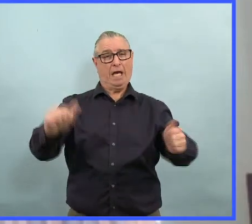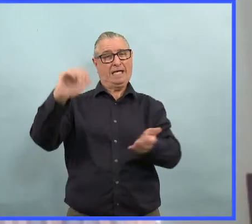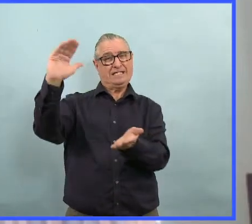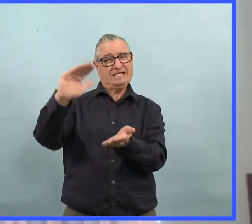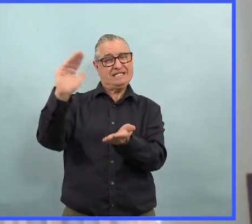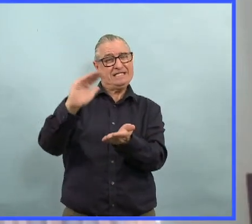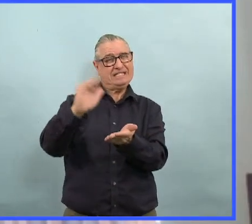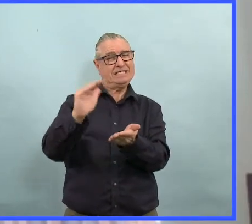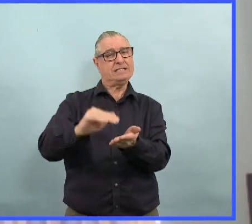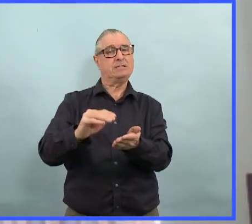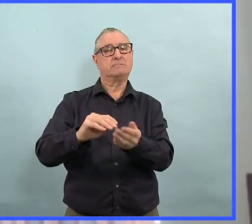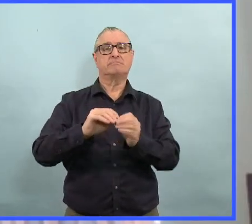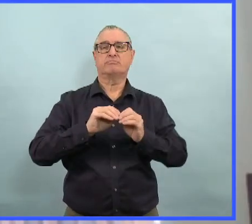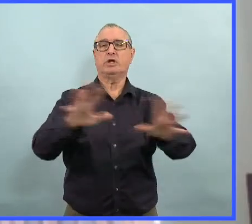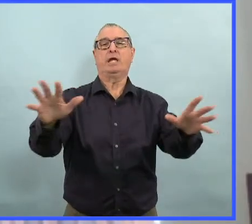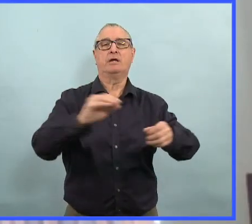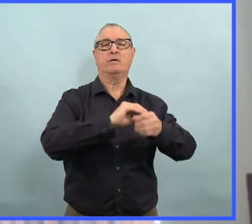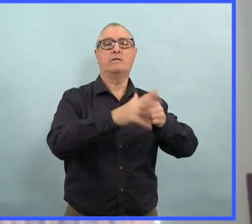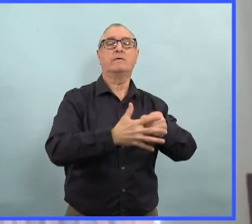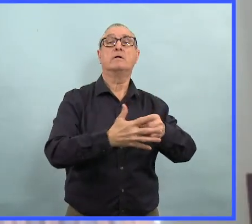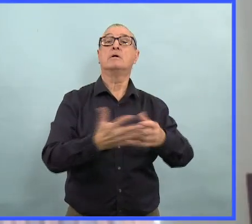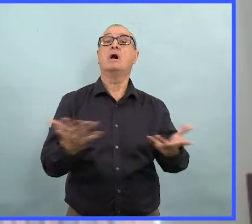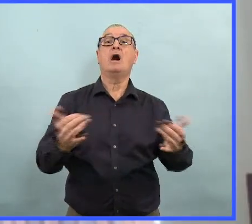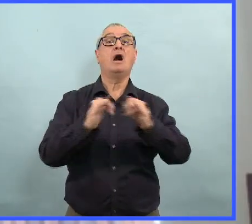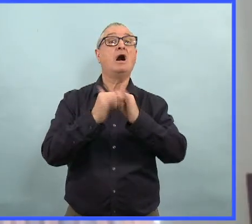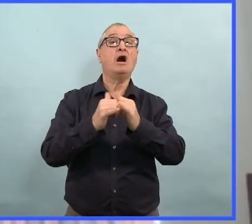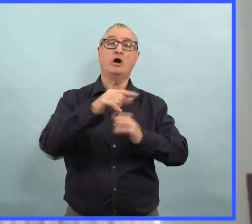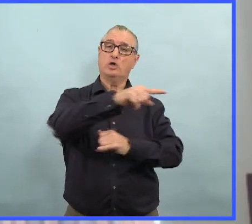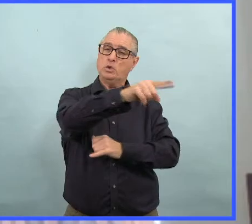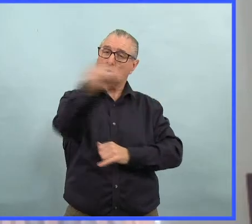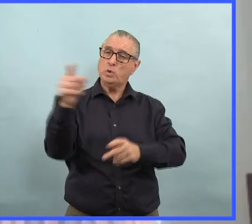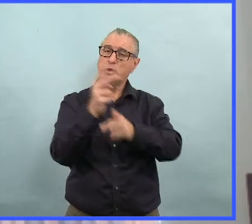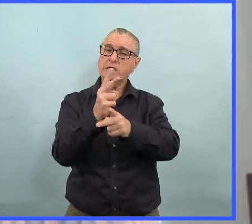appropriate masking physical distancing we have public health orders in place so